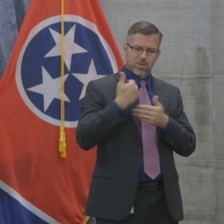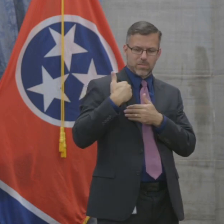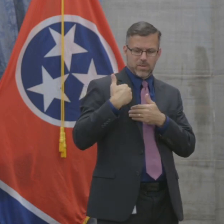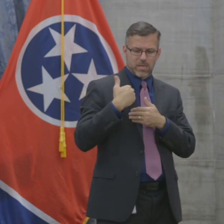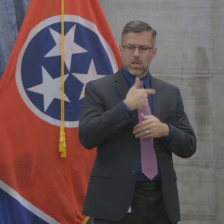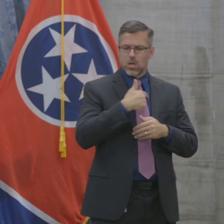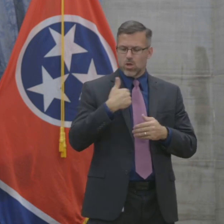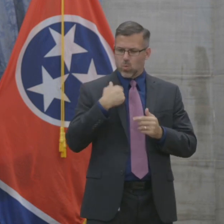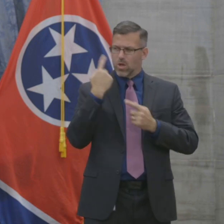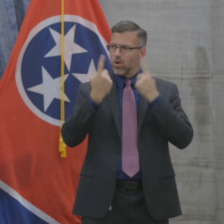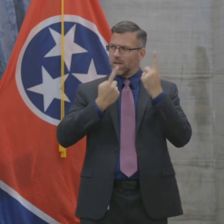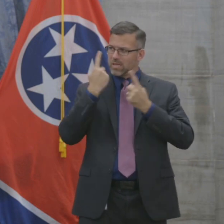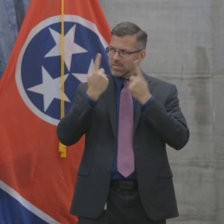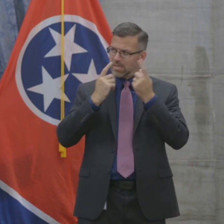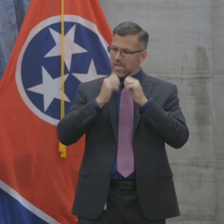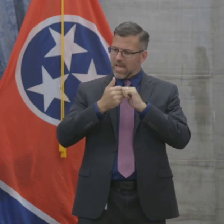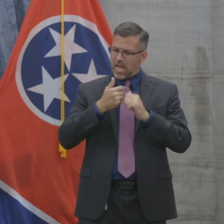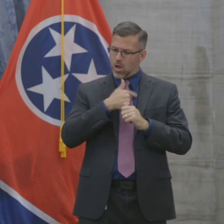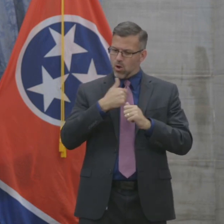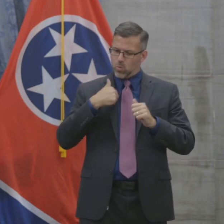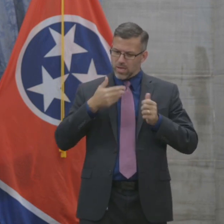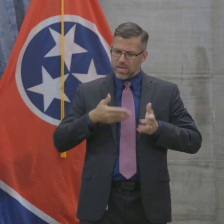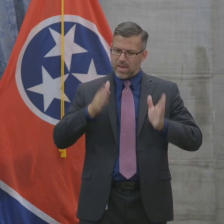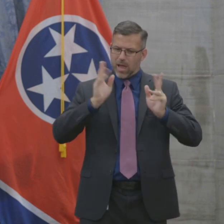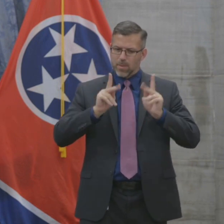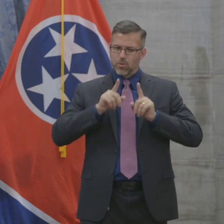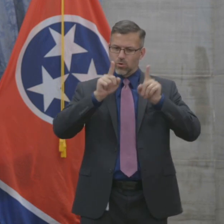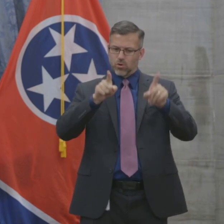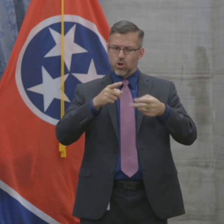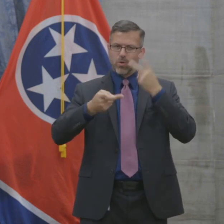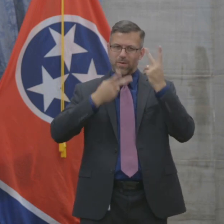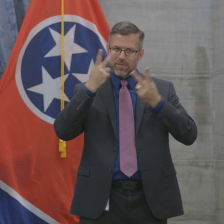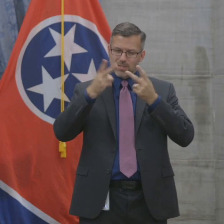nursing home is a tremendous hardship. We all recognize